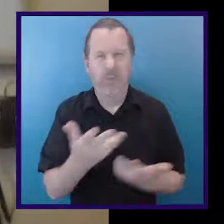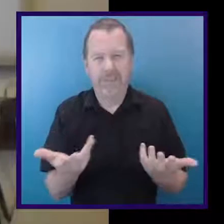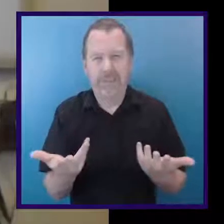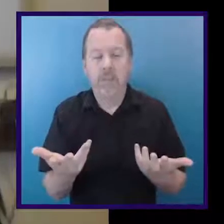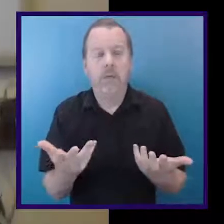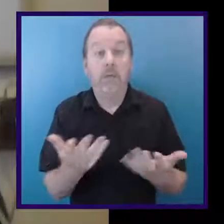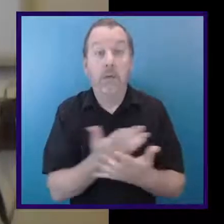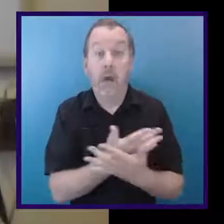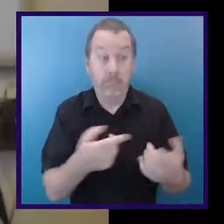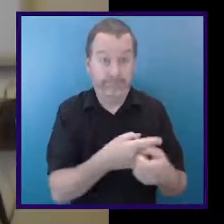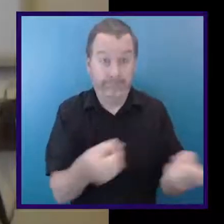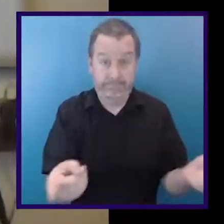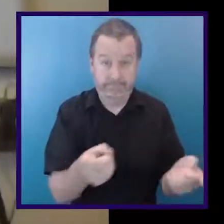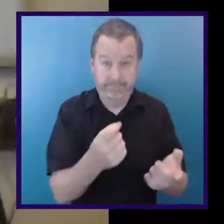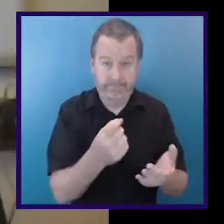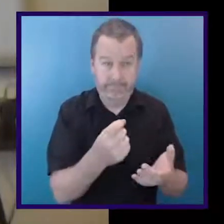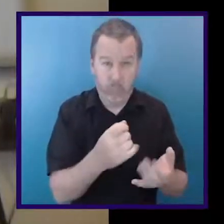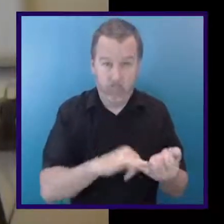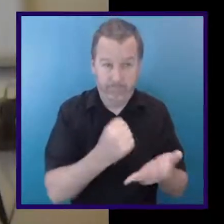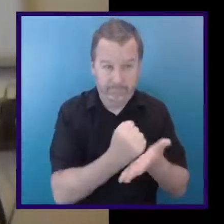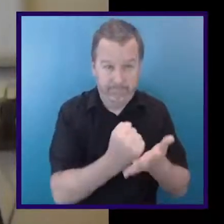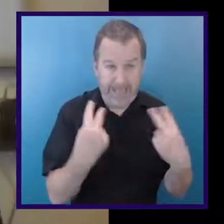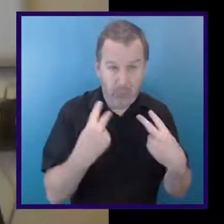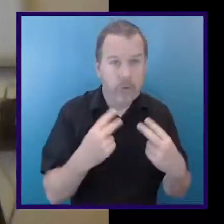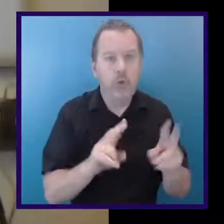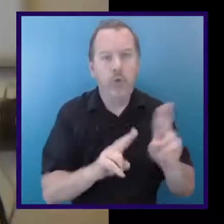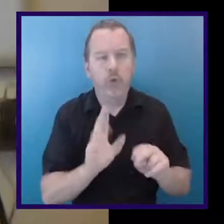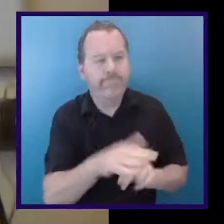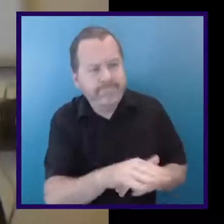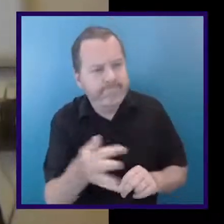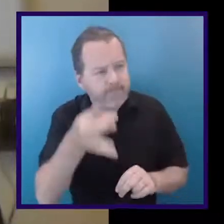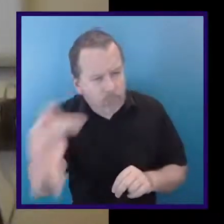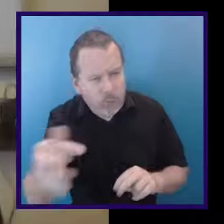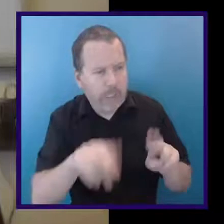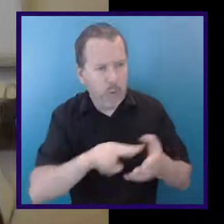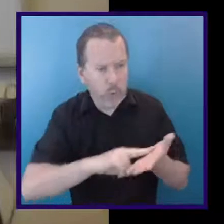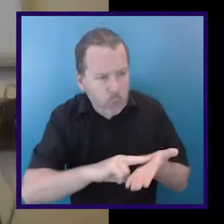I feel a lot of language learners aren't shown the opportunities that they'll have in the